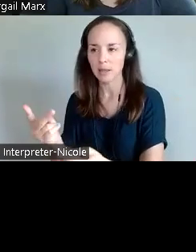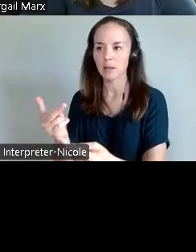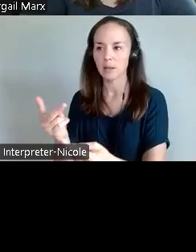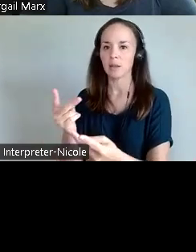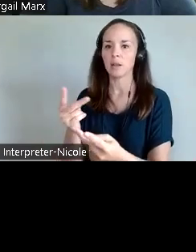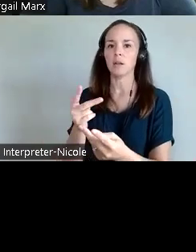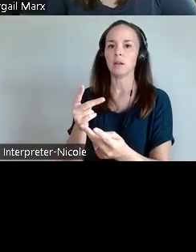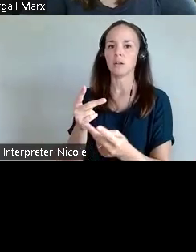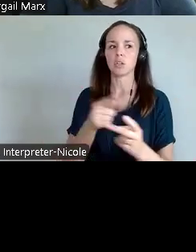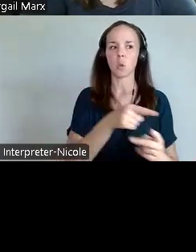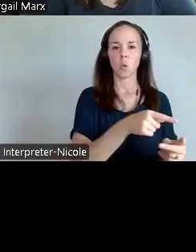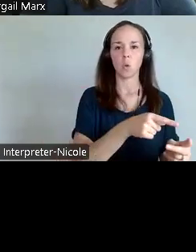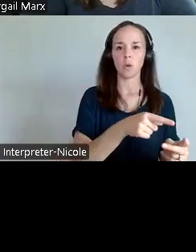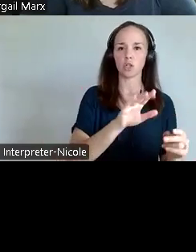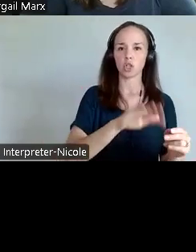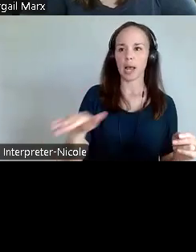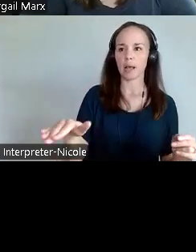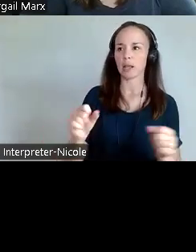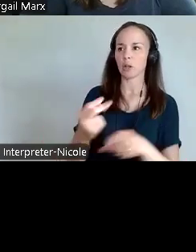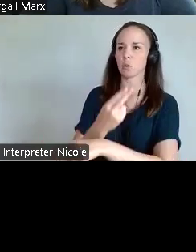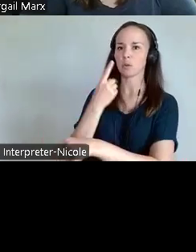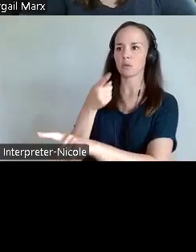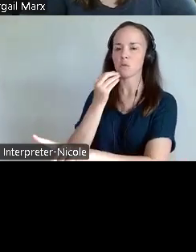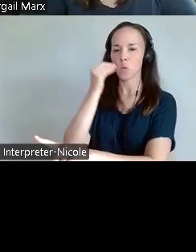school but also in the home. And then technical assistance